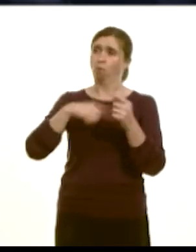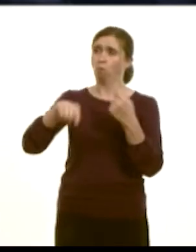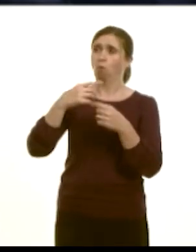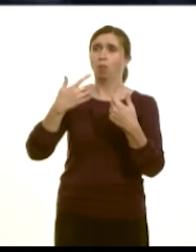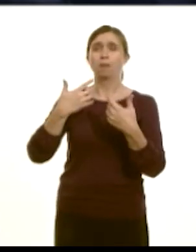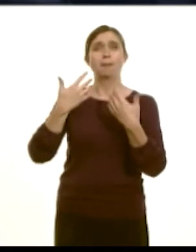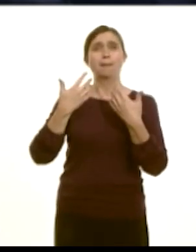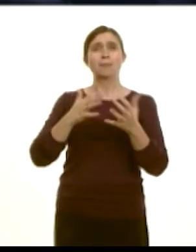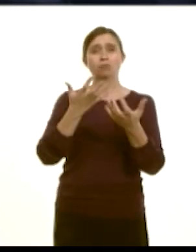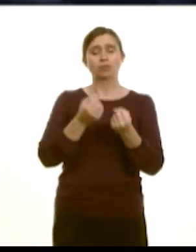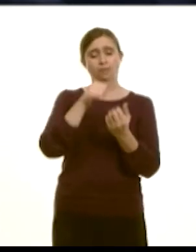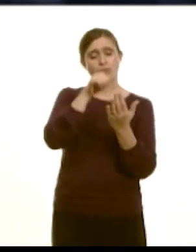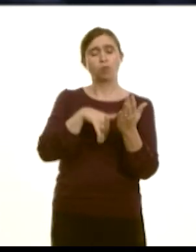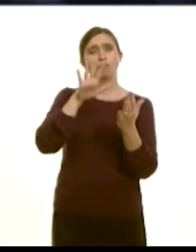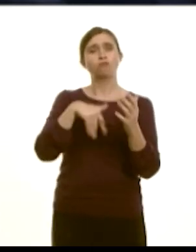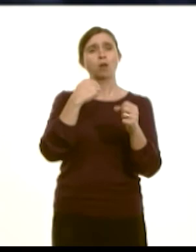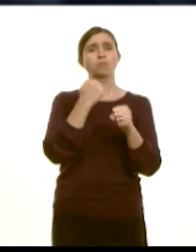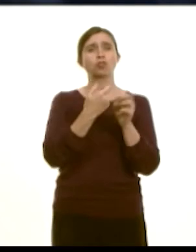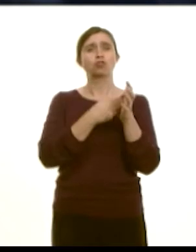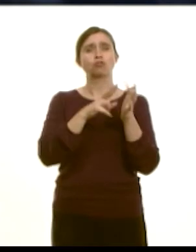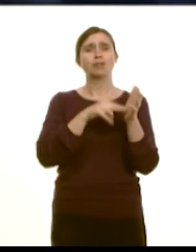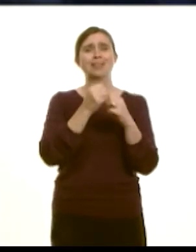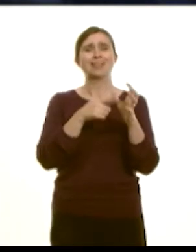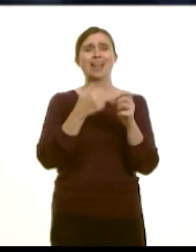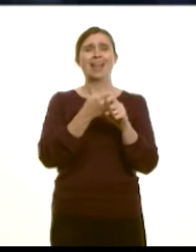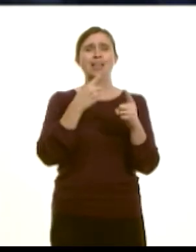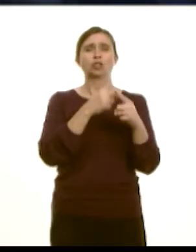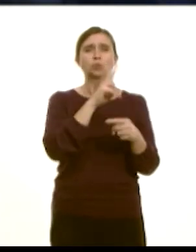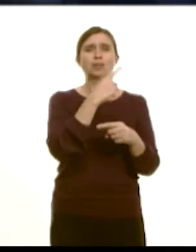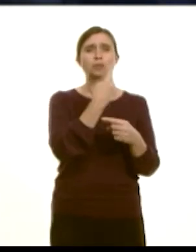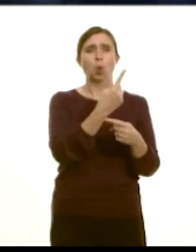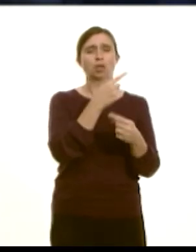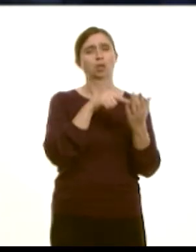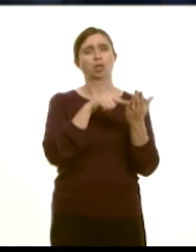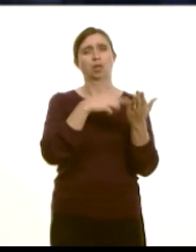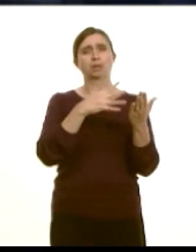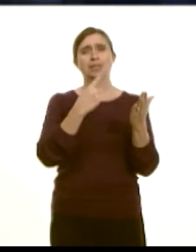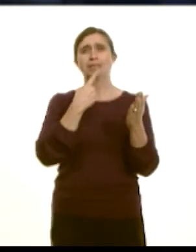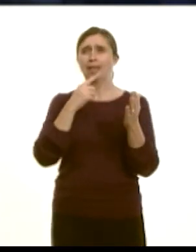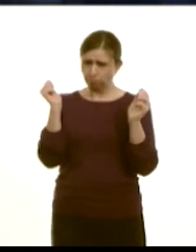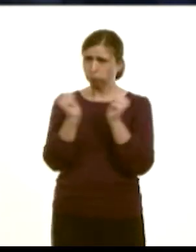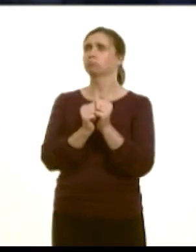Greengauge 21, which reinforces the case for electrification in north Wales, but one case